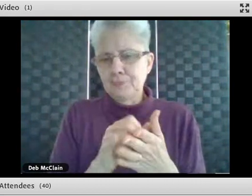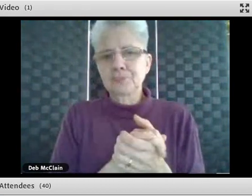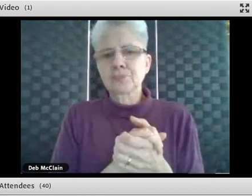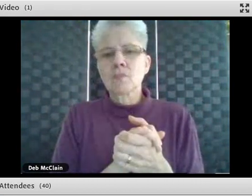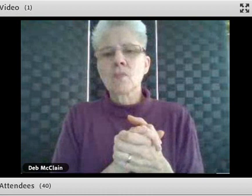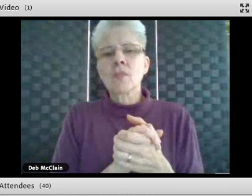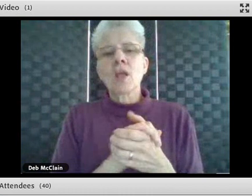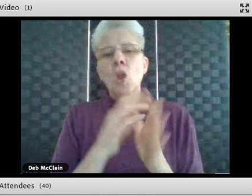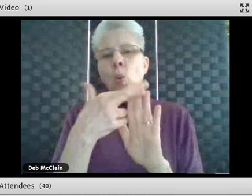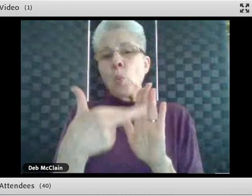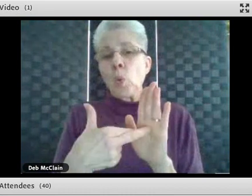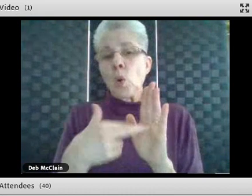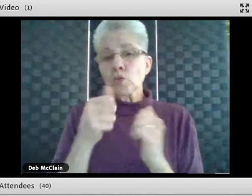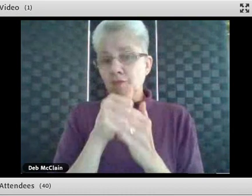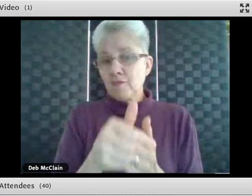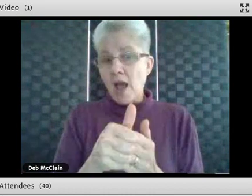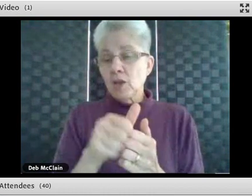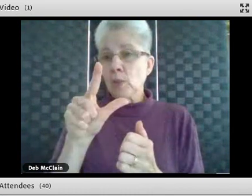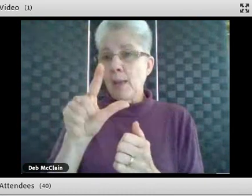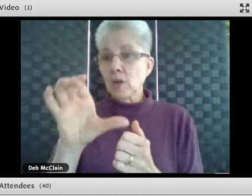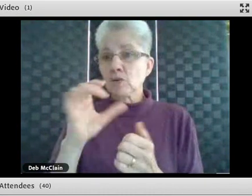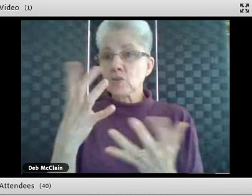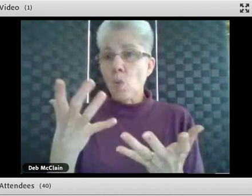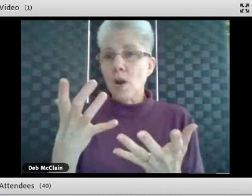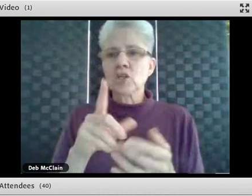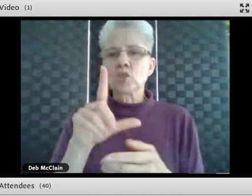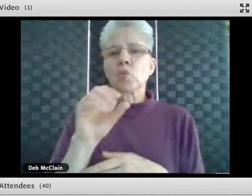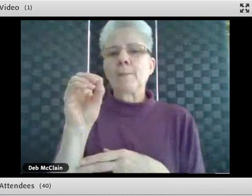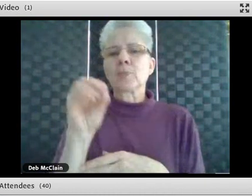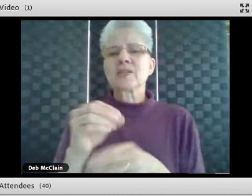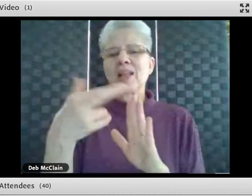The rule of thumb for Library of Congress is the 20% rule, right?